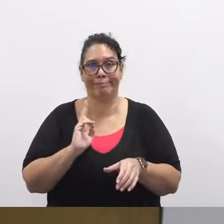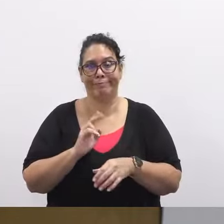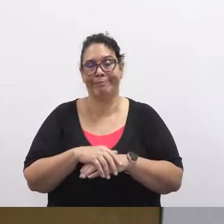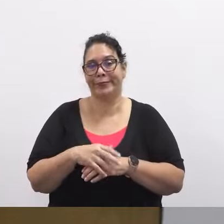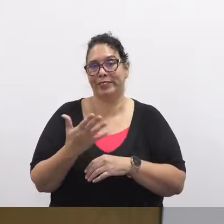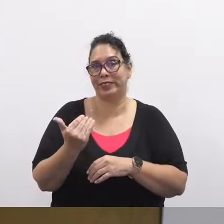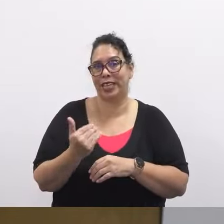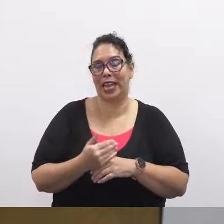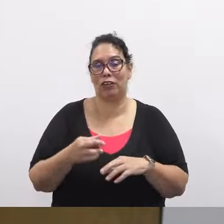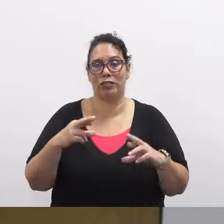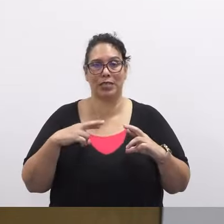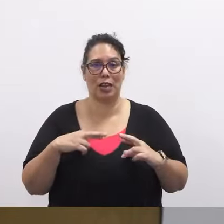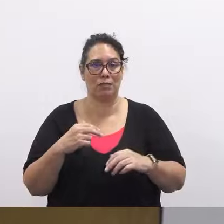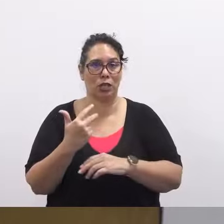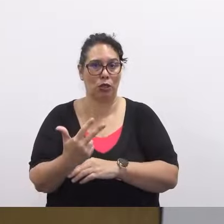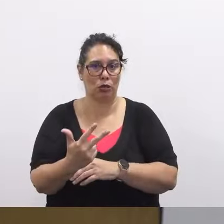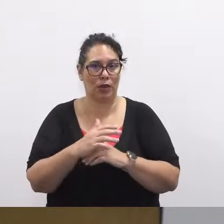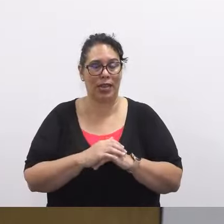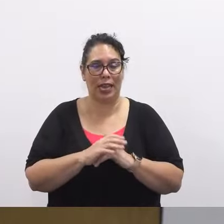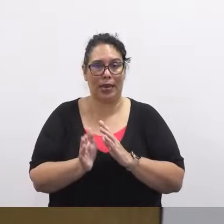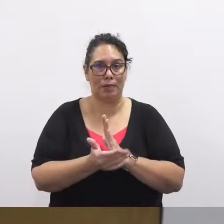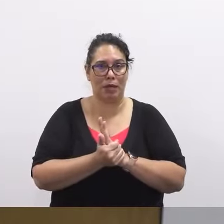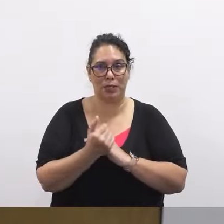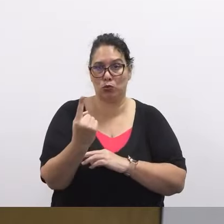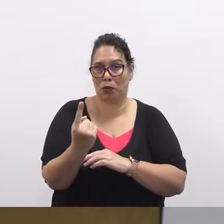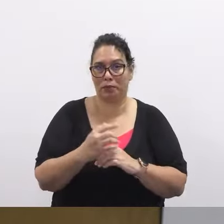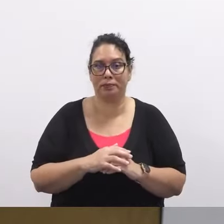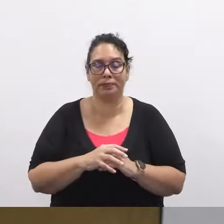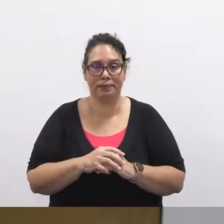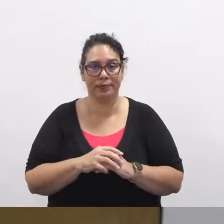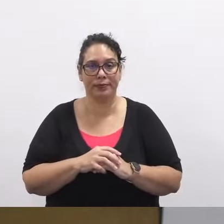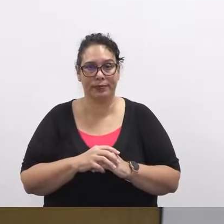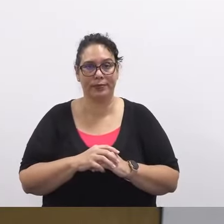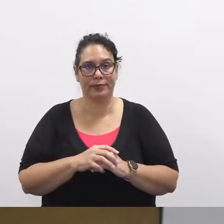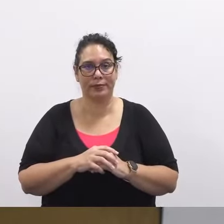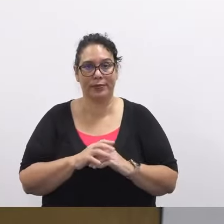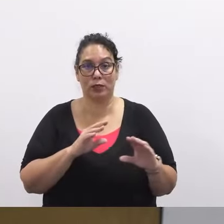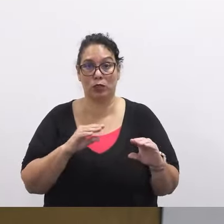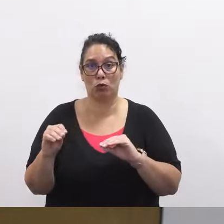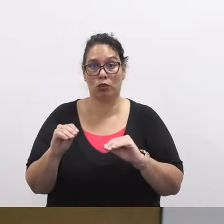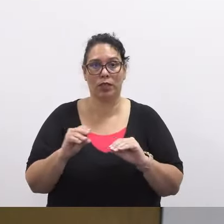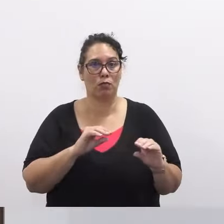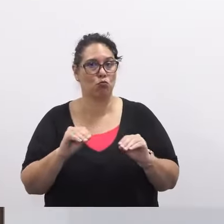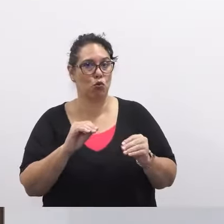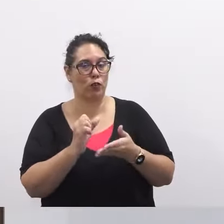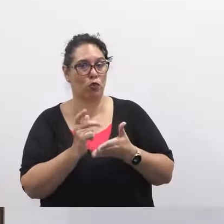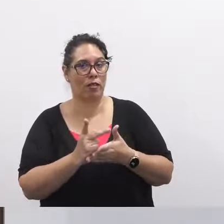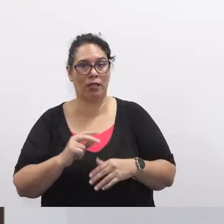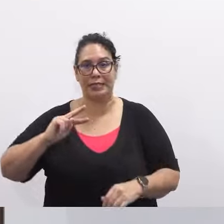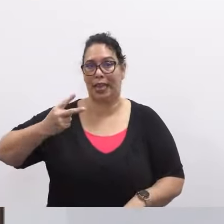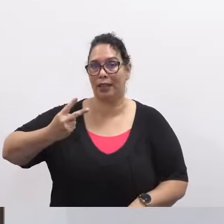retirements three and amendments one. Do we have a motion? Move approval. Second.